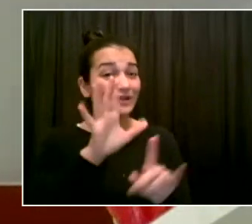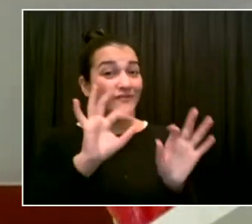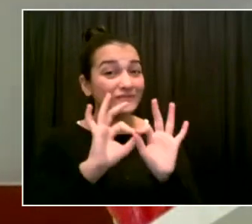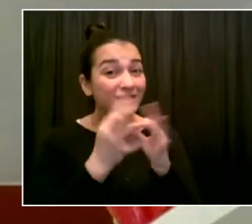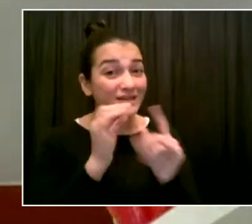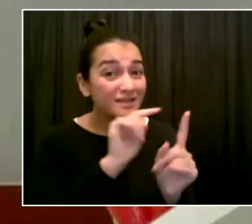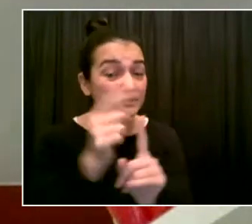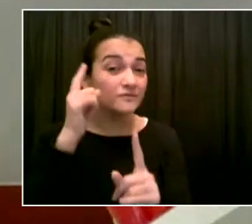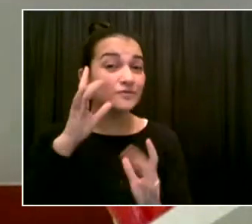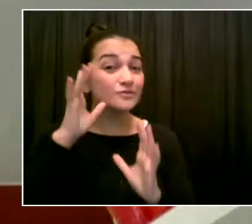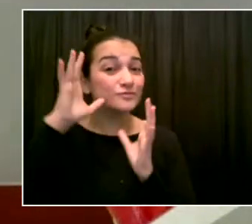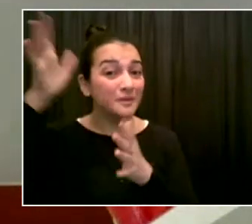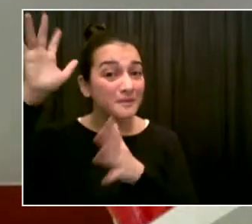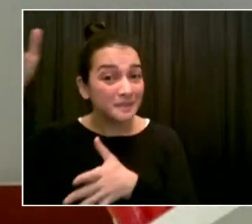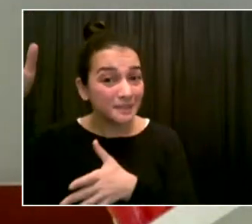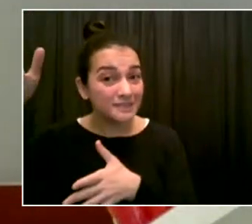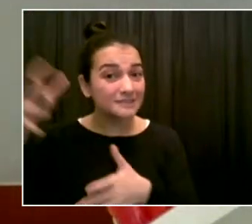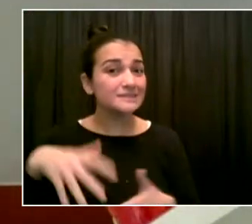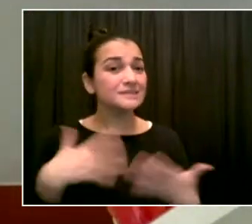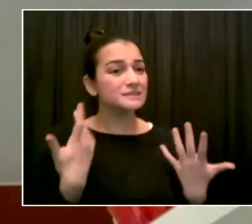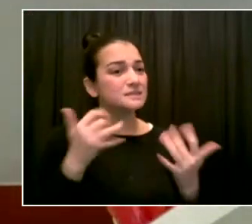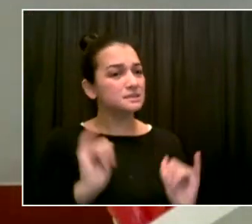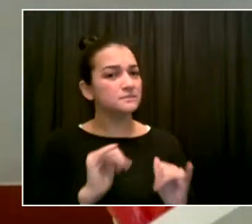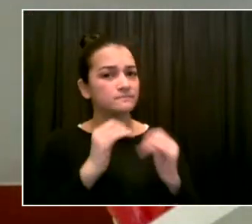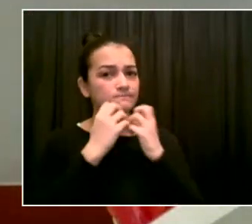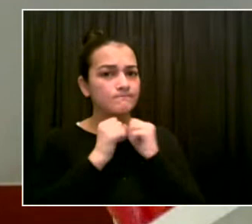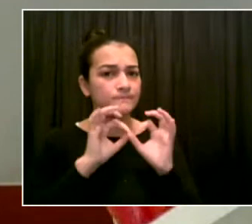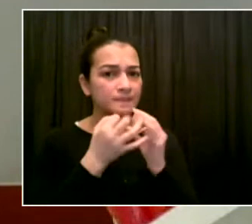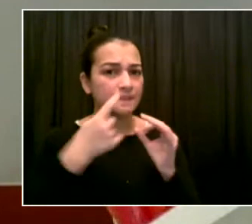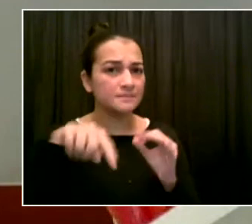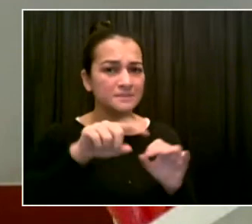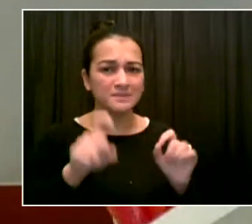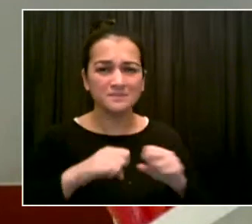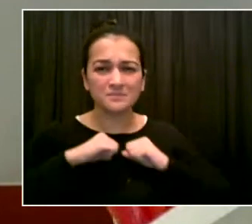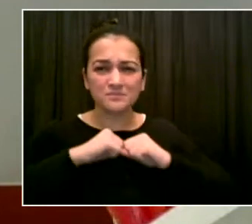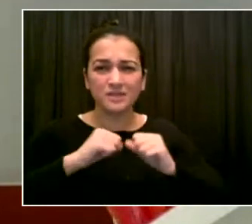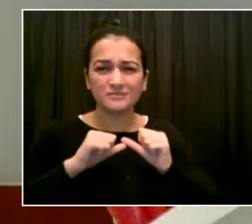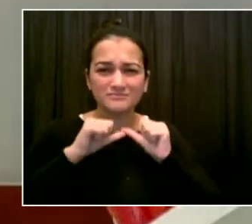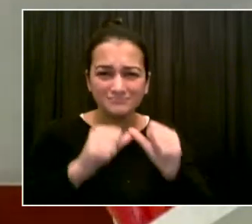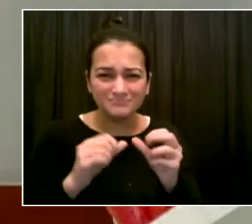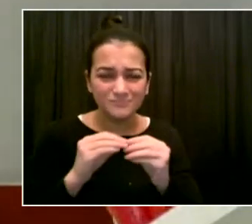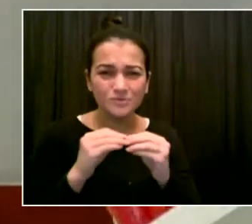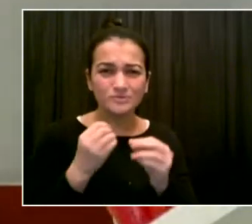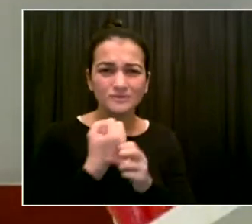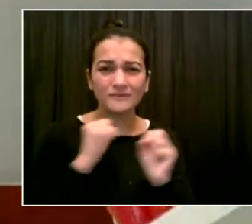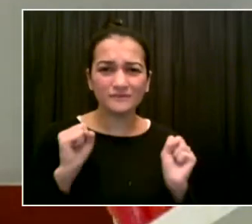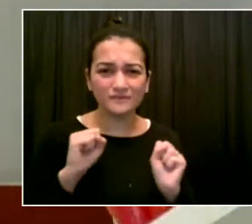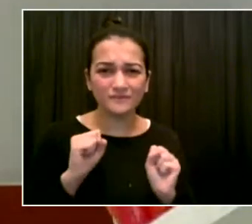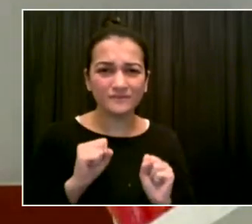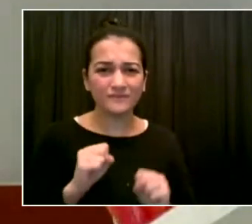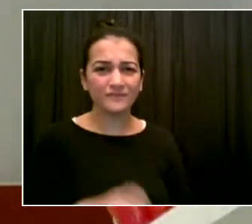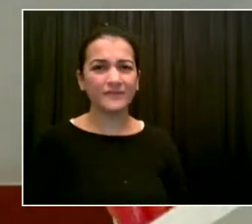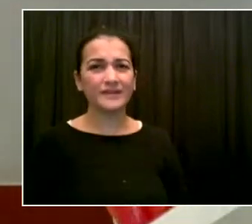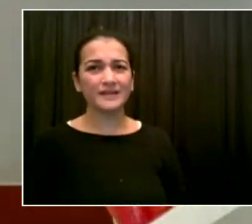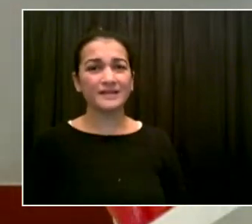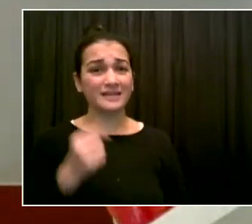DO IT FOR YOUR MOM, YOUR DAD INTO IT FOR YOUR